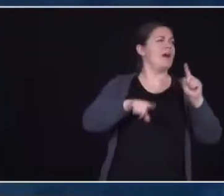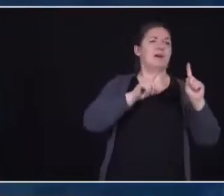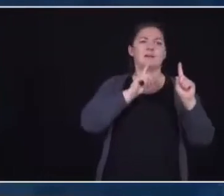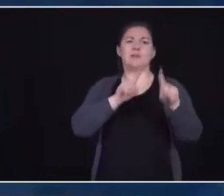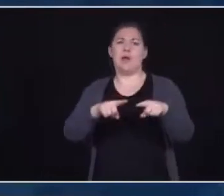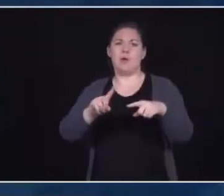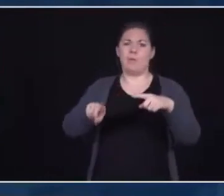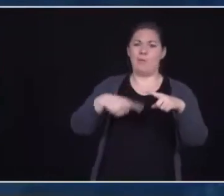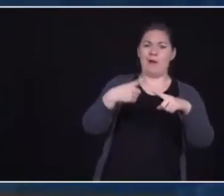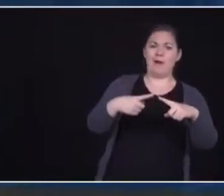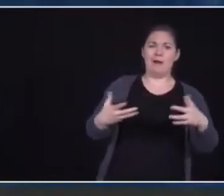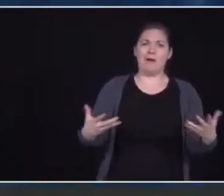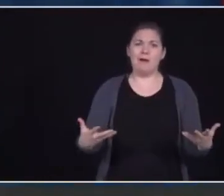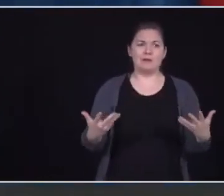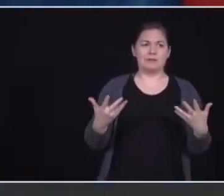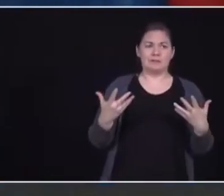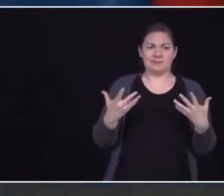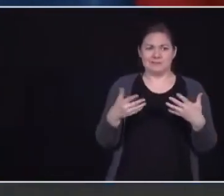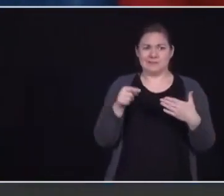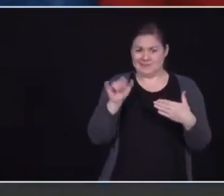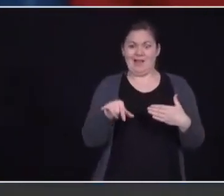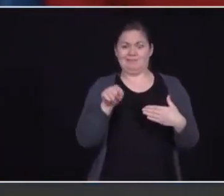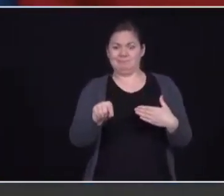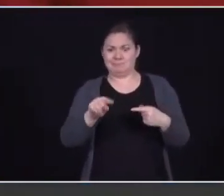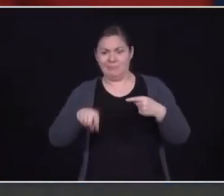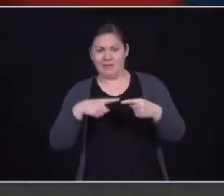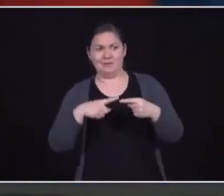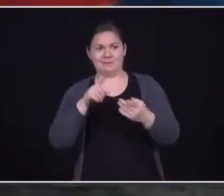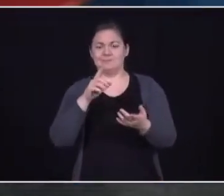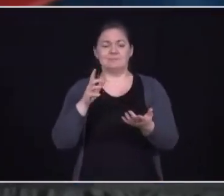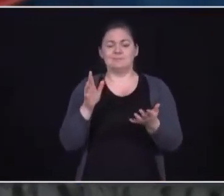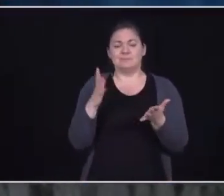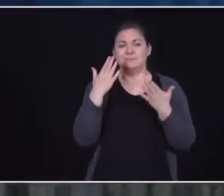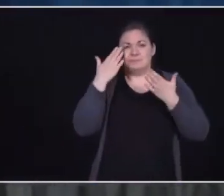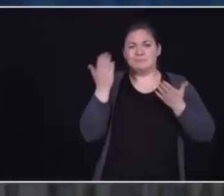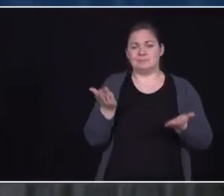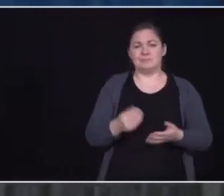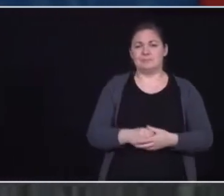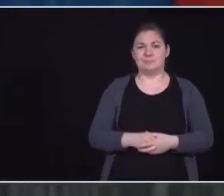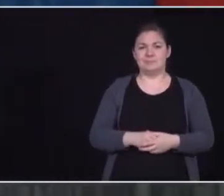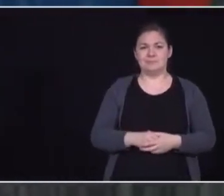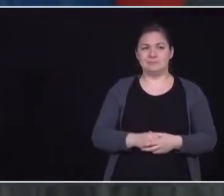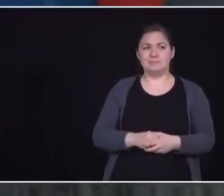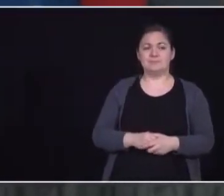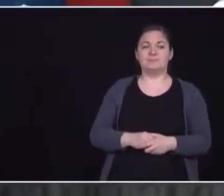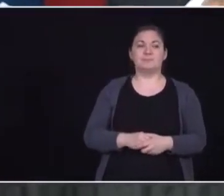has offered its services and depending on what the needs are has been taken out. These are all considerations.